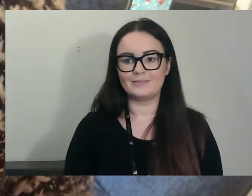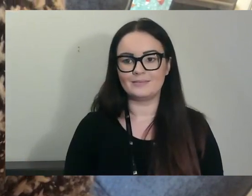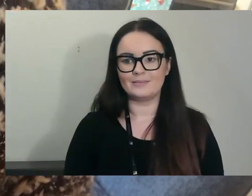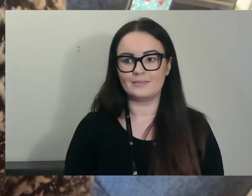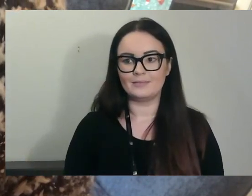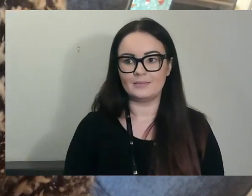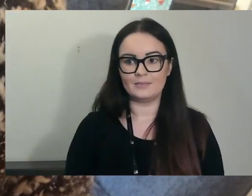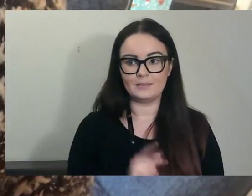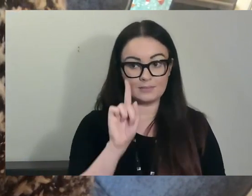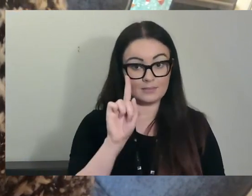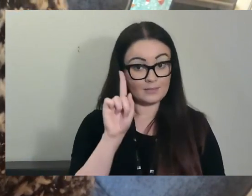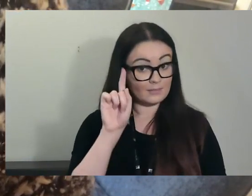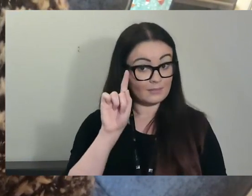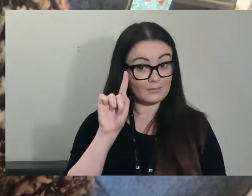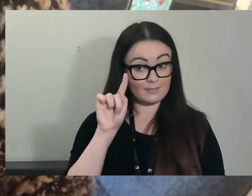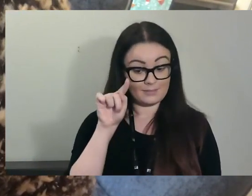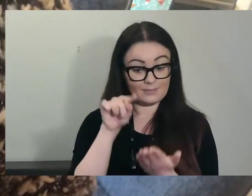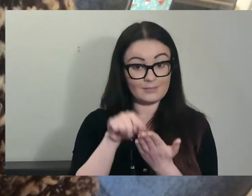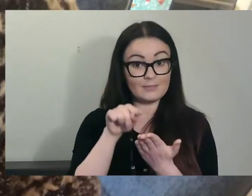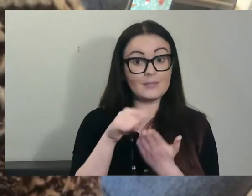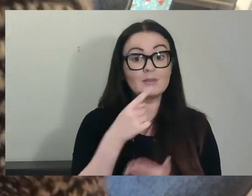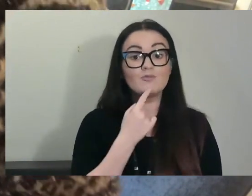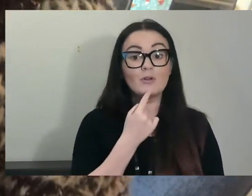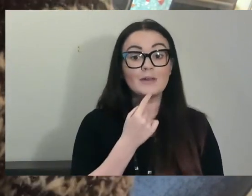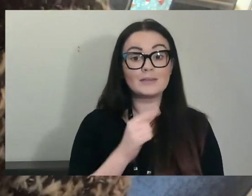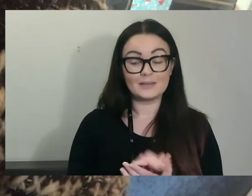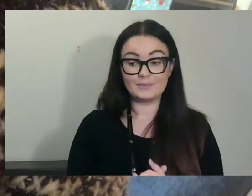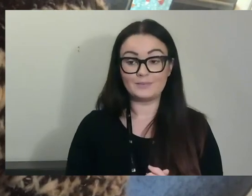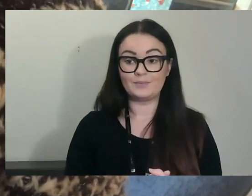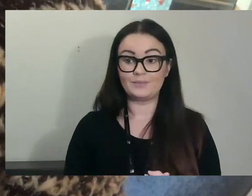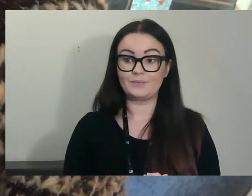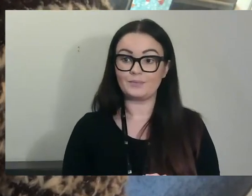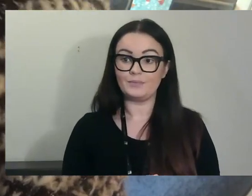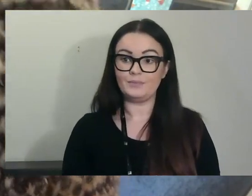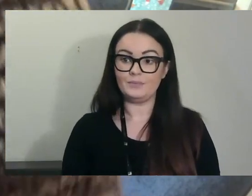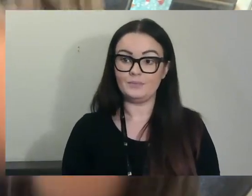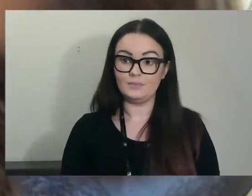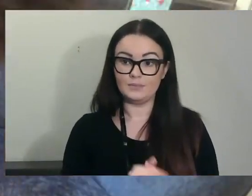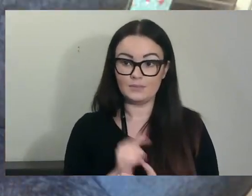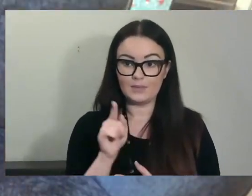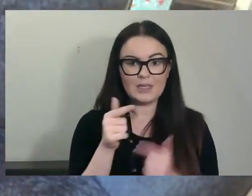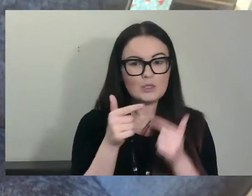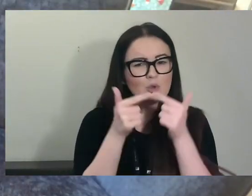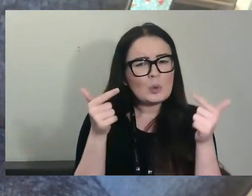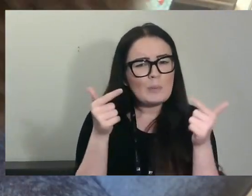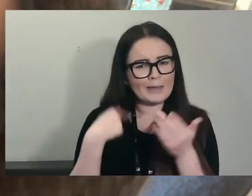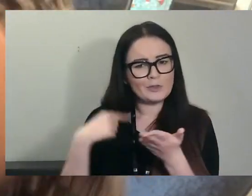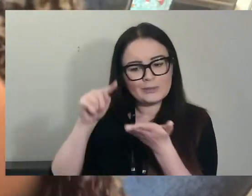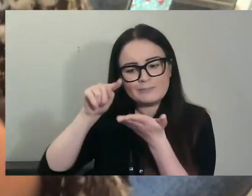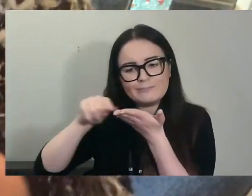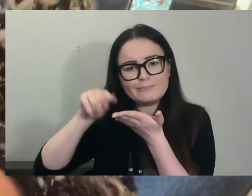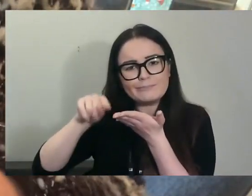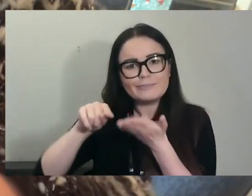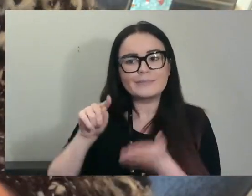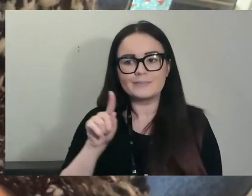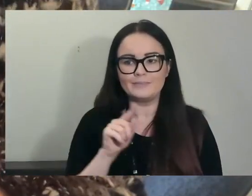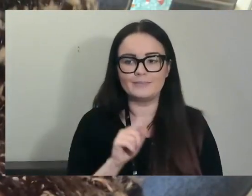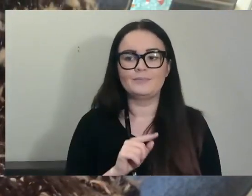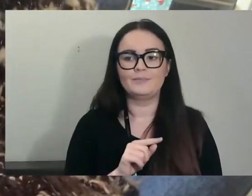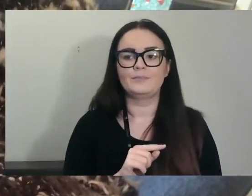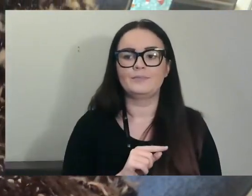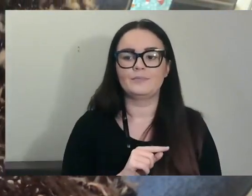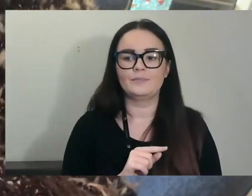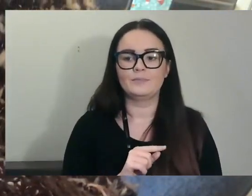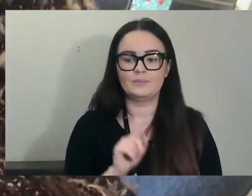there we go. Got quite a lot of paint on there so I'm going to use my tissue to dab off the